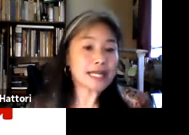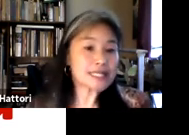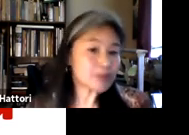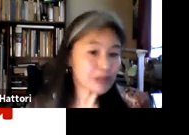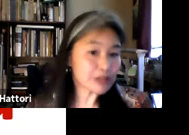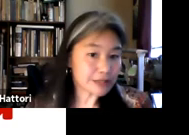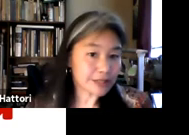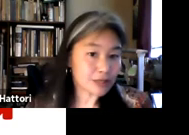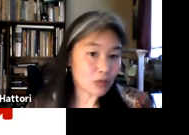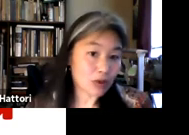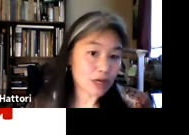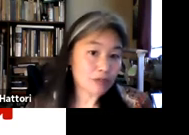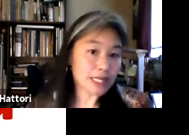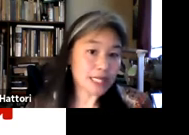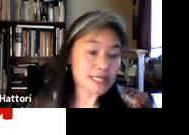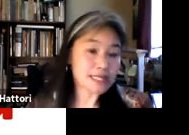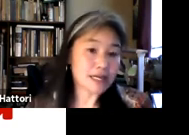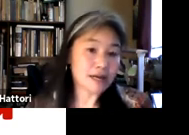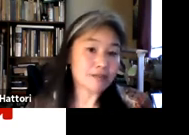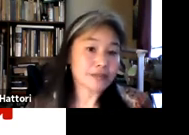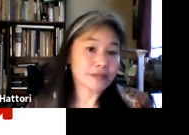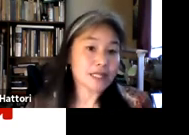did actually have a single light All coming down, so that was good.